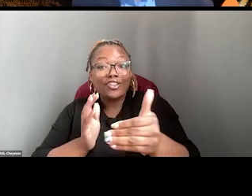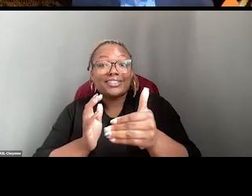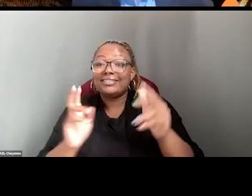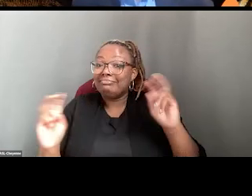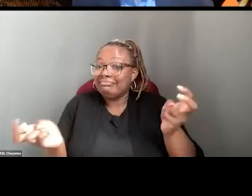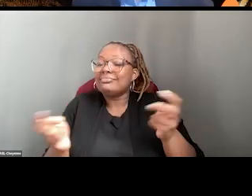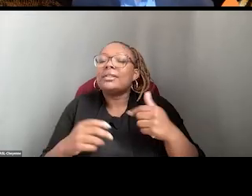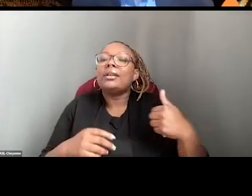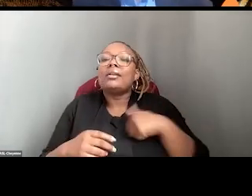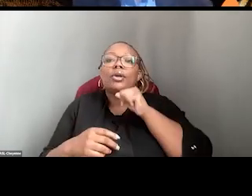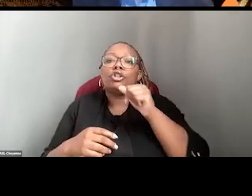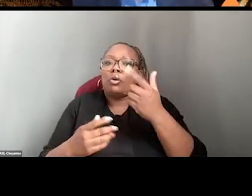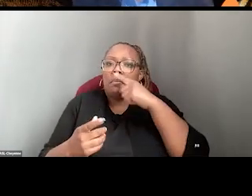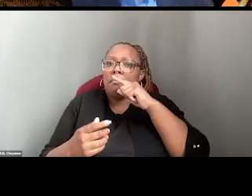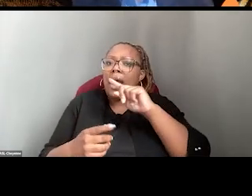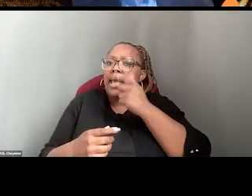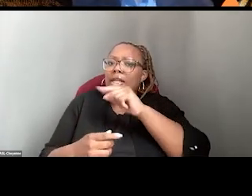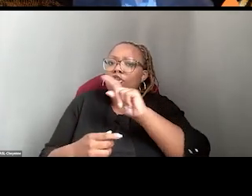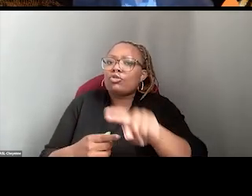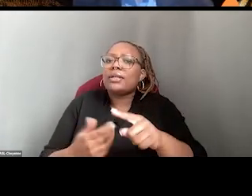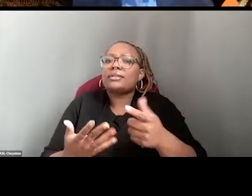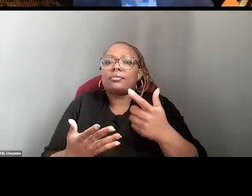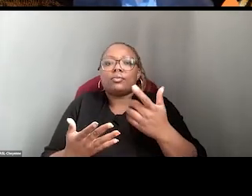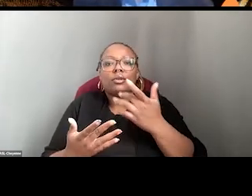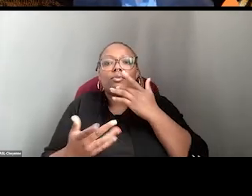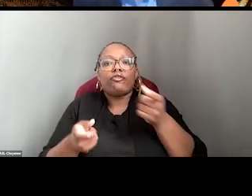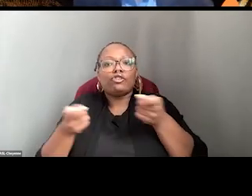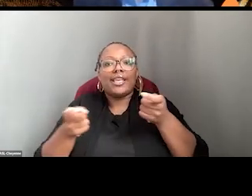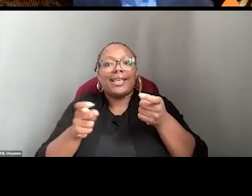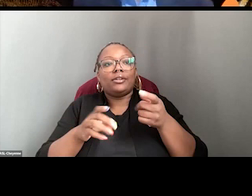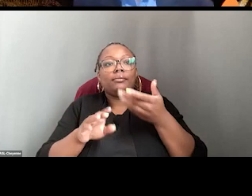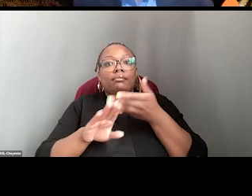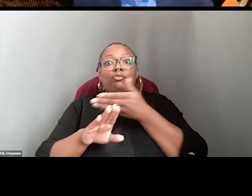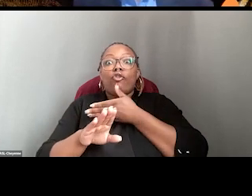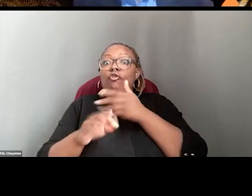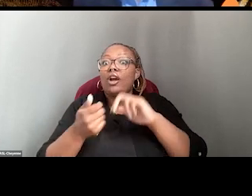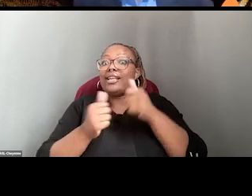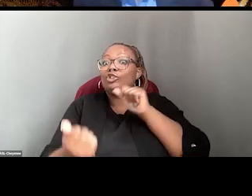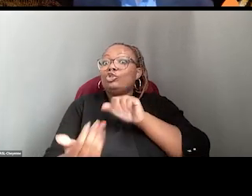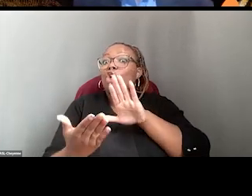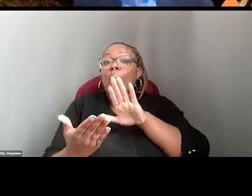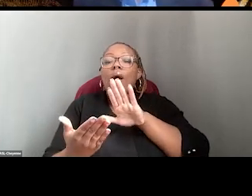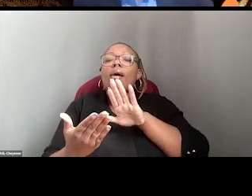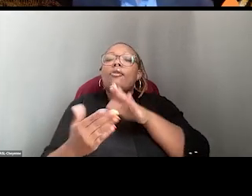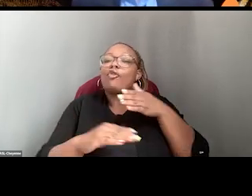We'd rather deal with the questions before a problem arises, rather than after a problem arises.